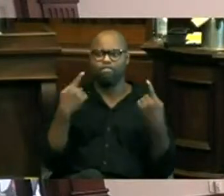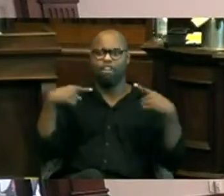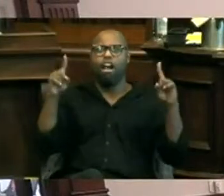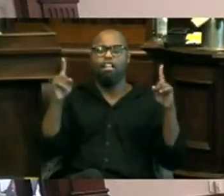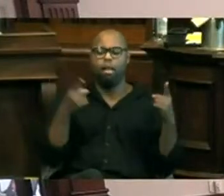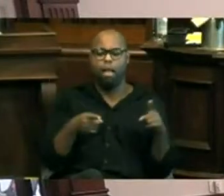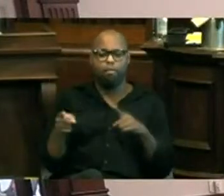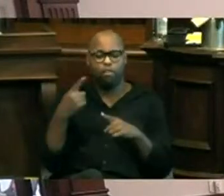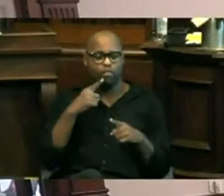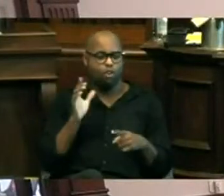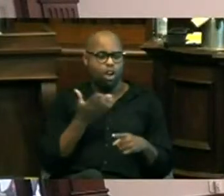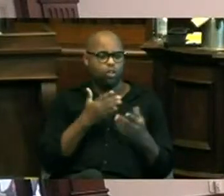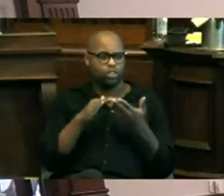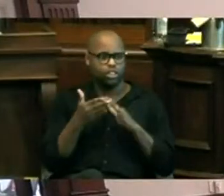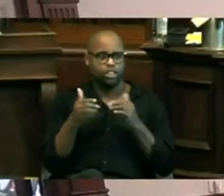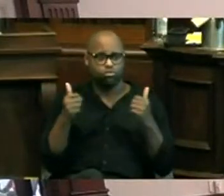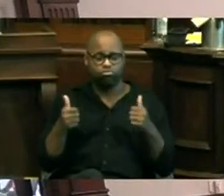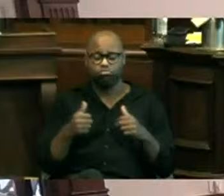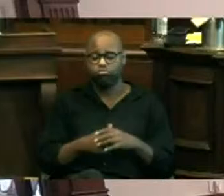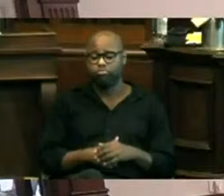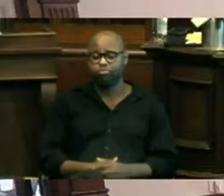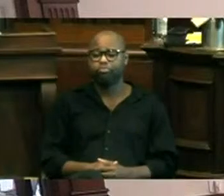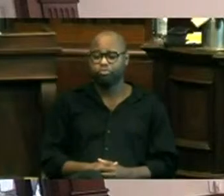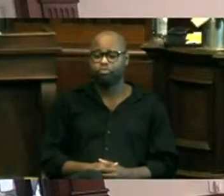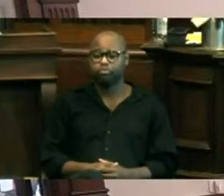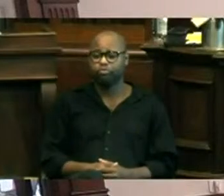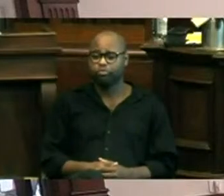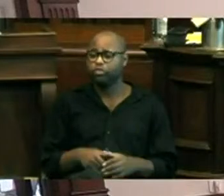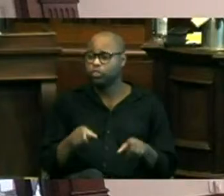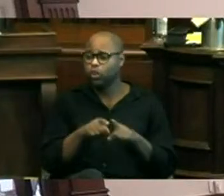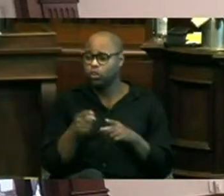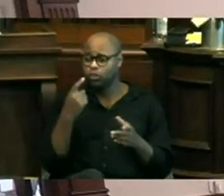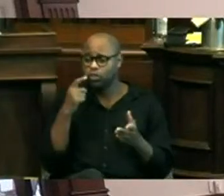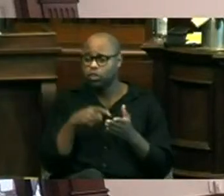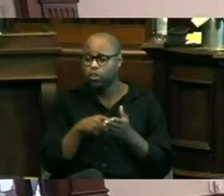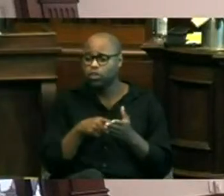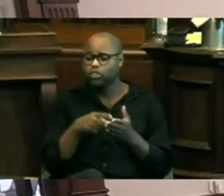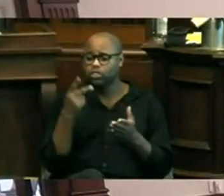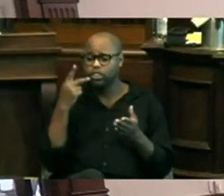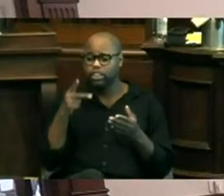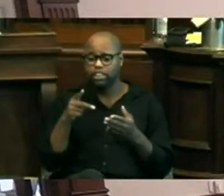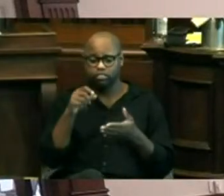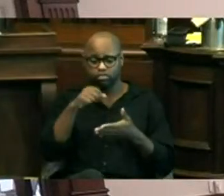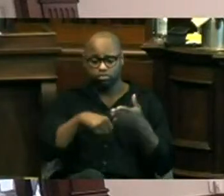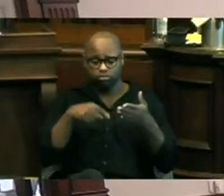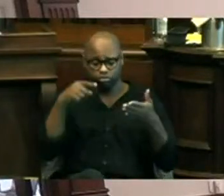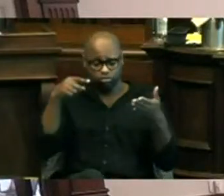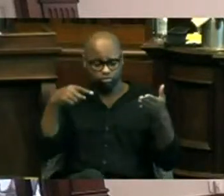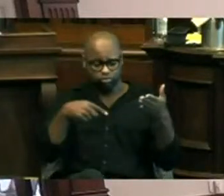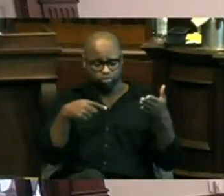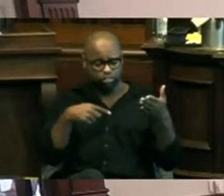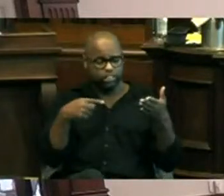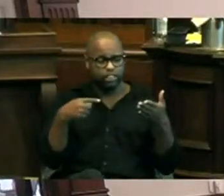four bedroom units, and this is happening and this is very good